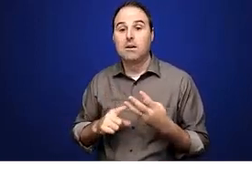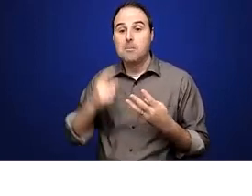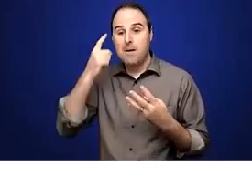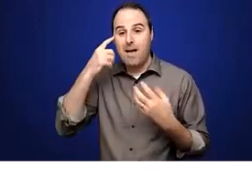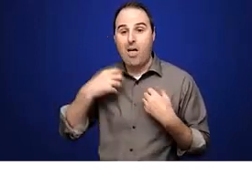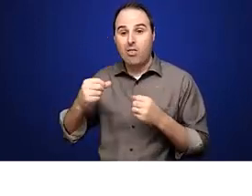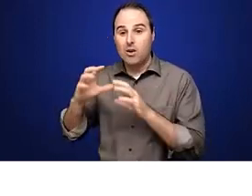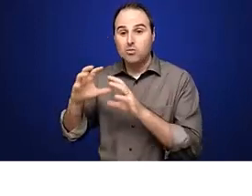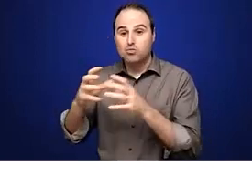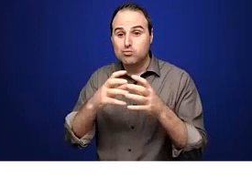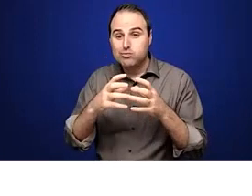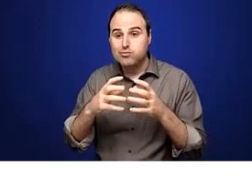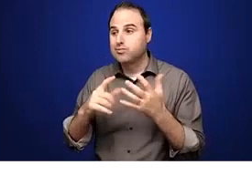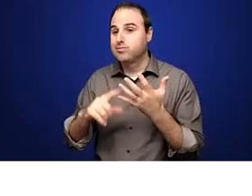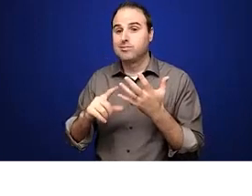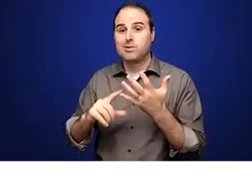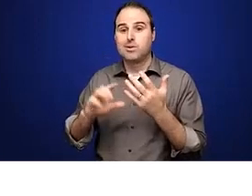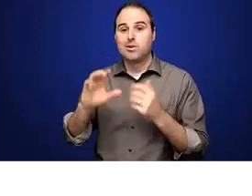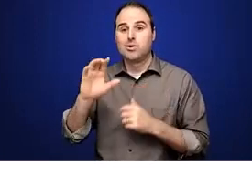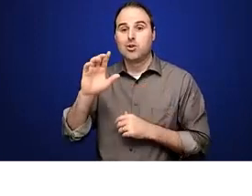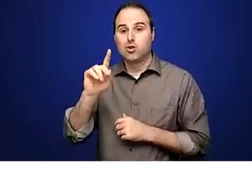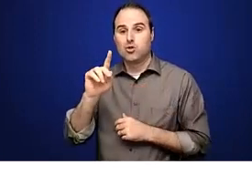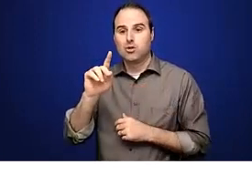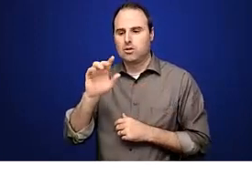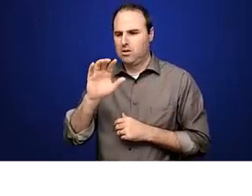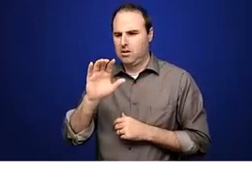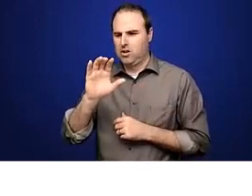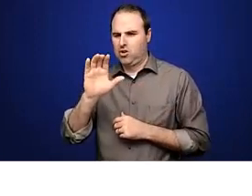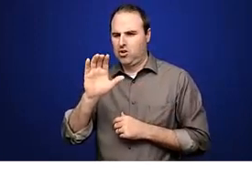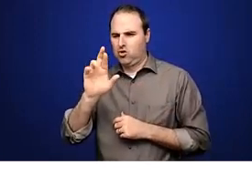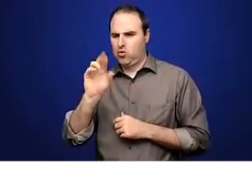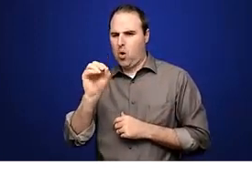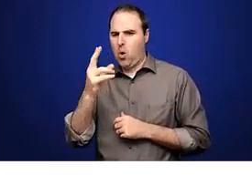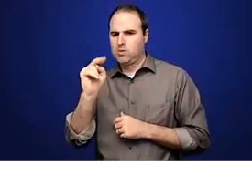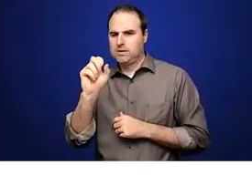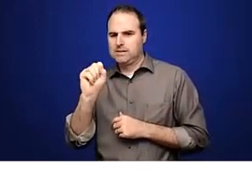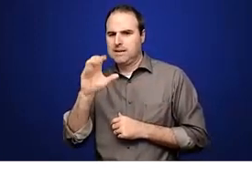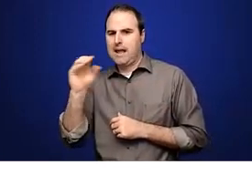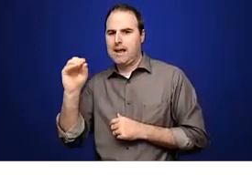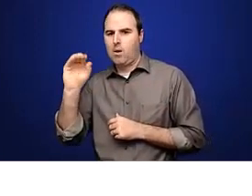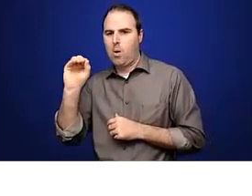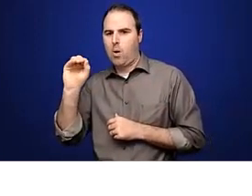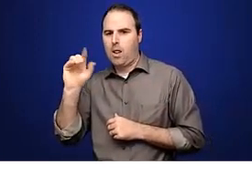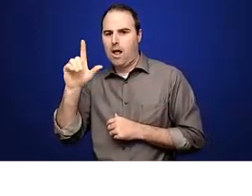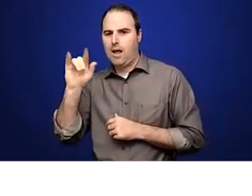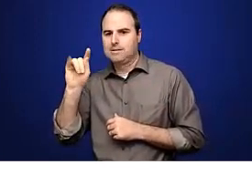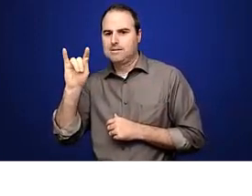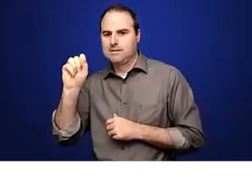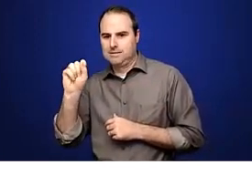So there was a wide range of episodic conditions represented by these partner organizations.